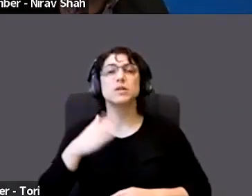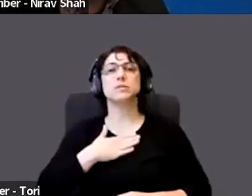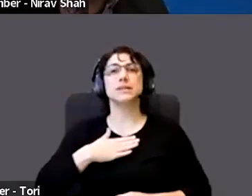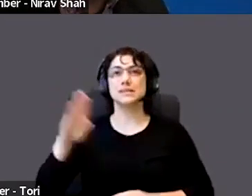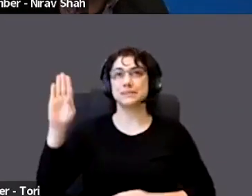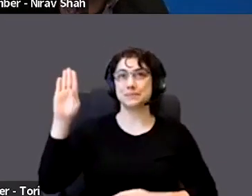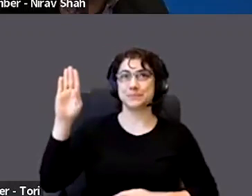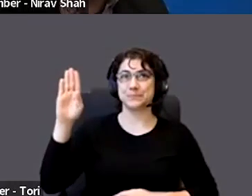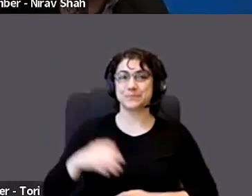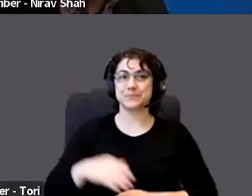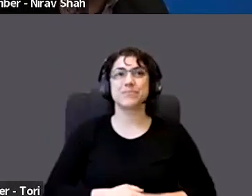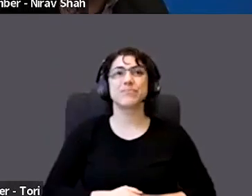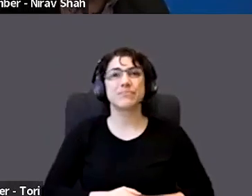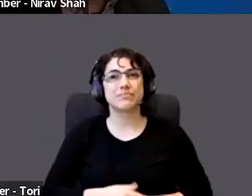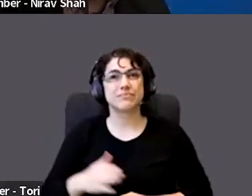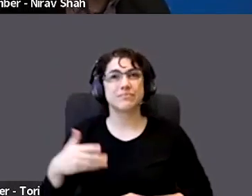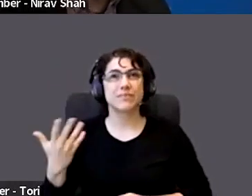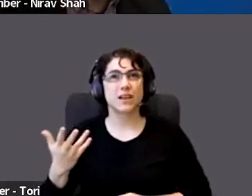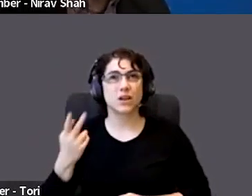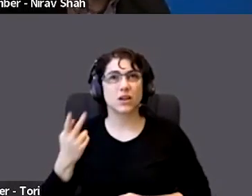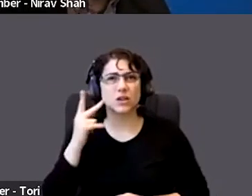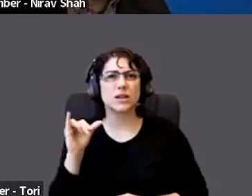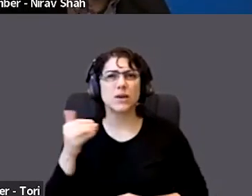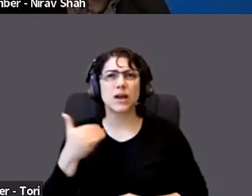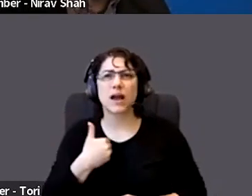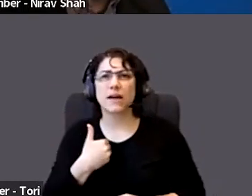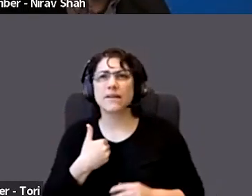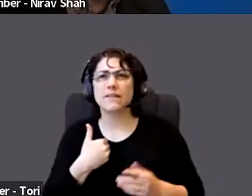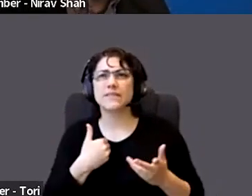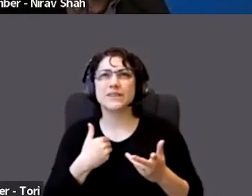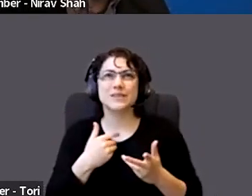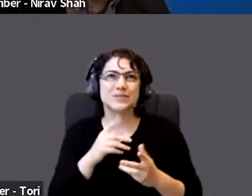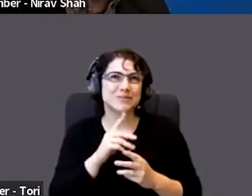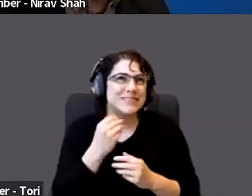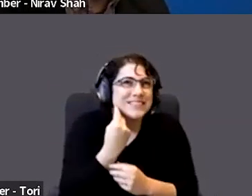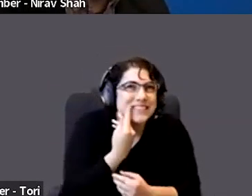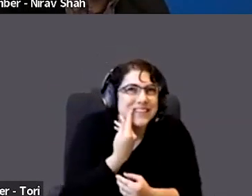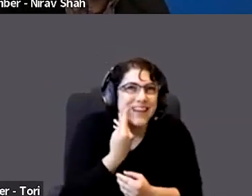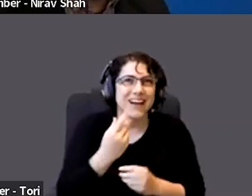Looks like we have a little bit of a shy group this morning. [Tape distortion] to you.